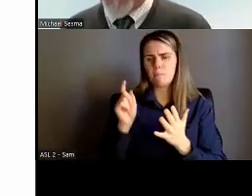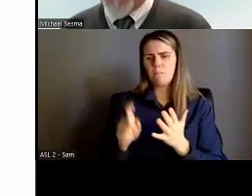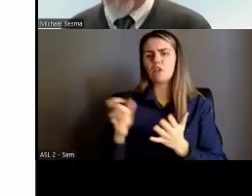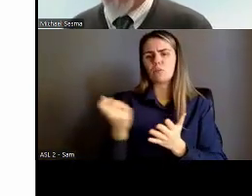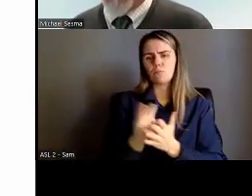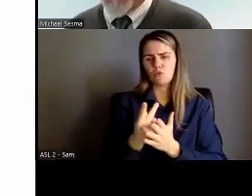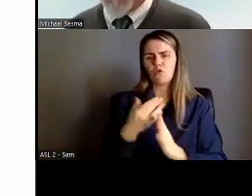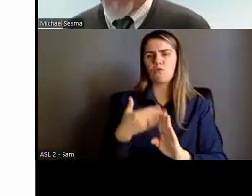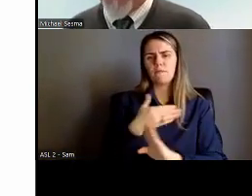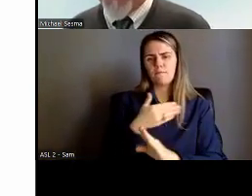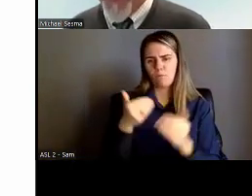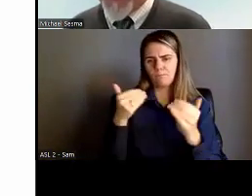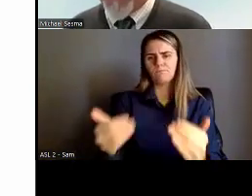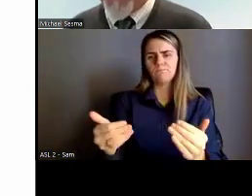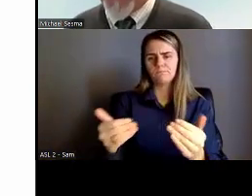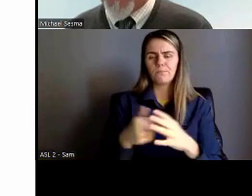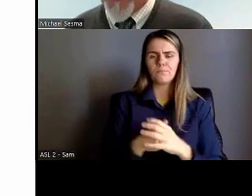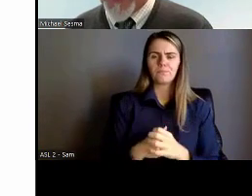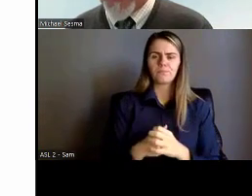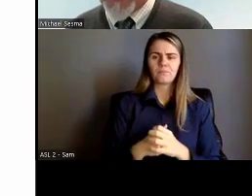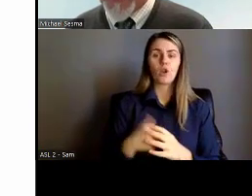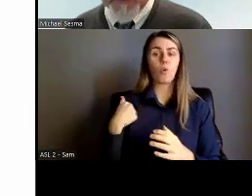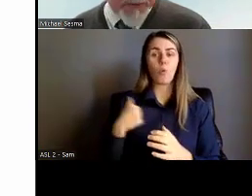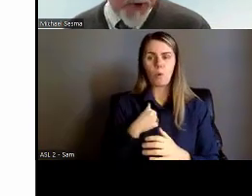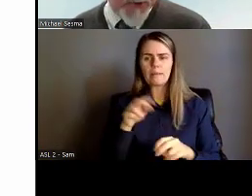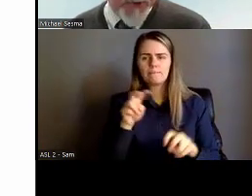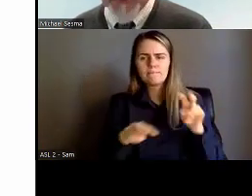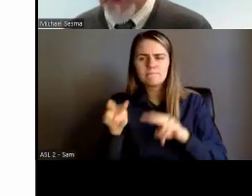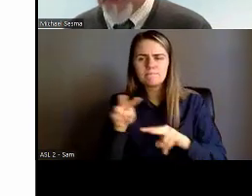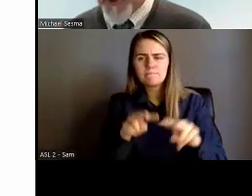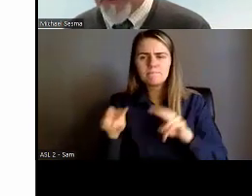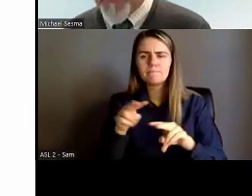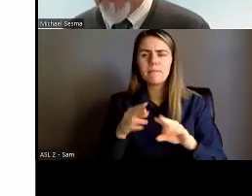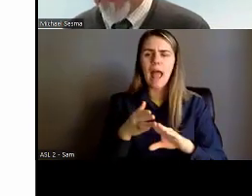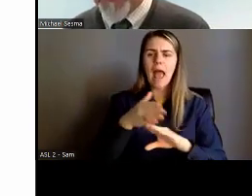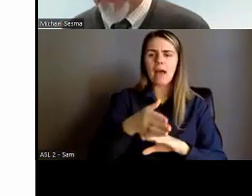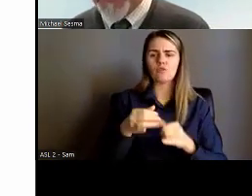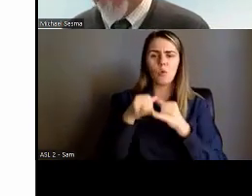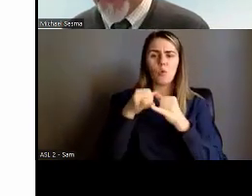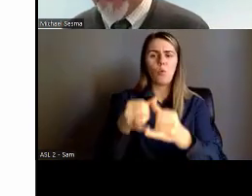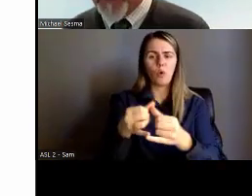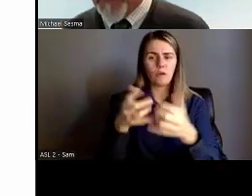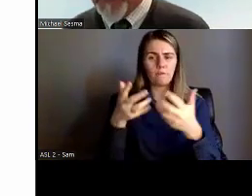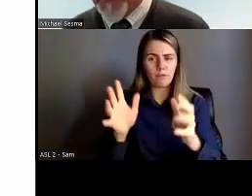These are the things that we monitor post-award, and it's done by both your program officer and your grants management officer,